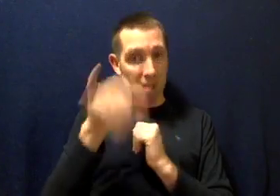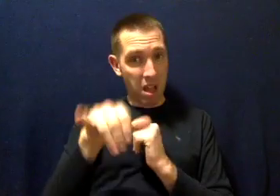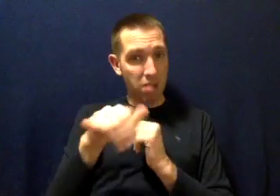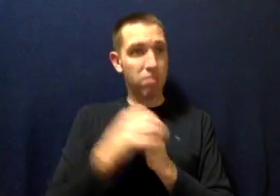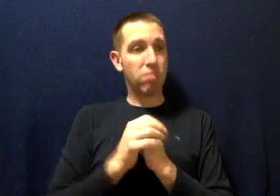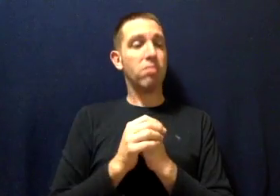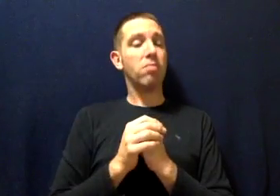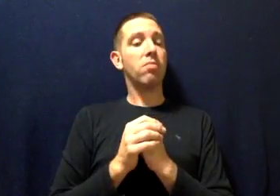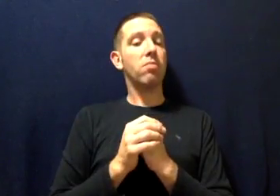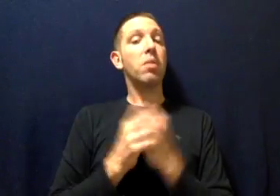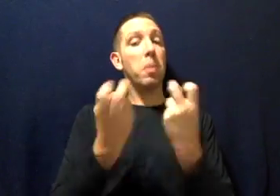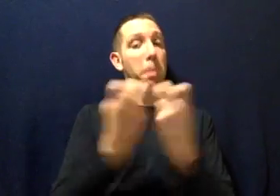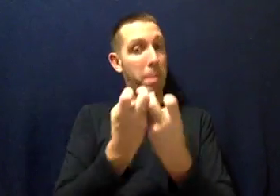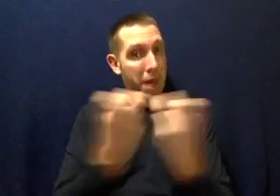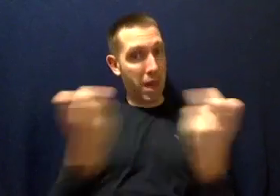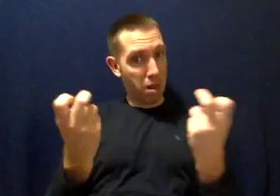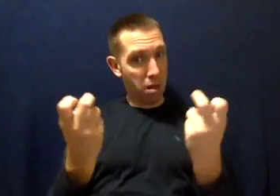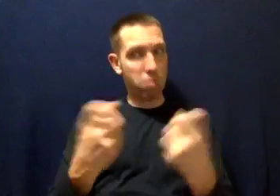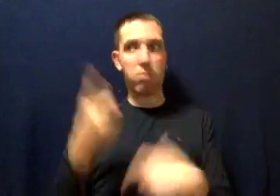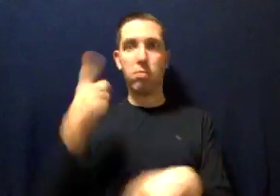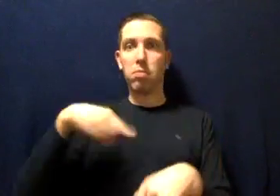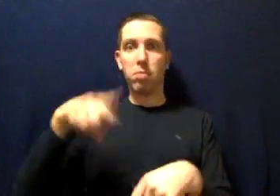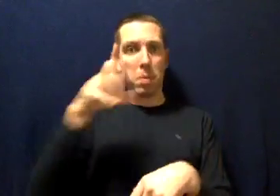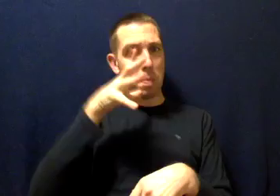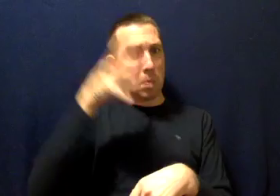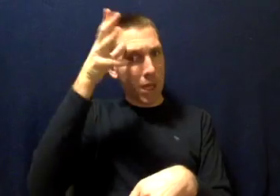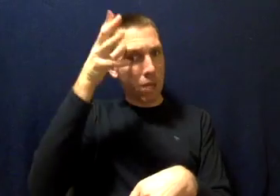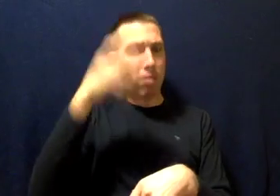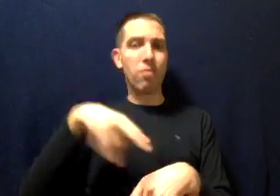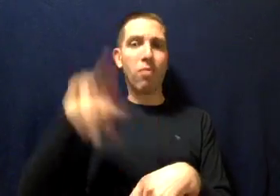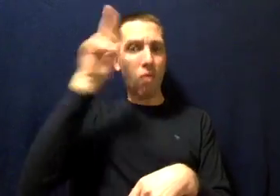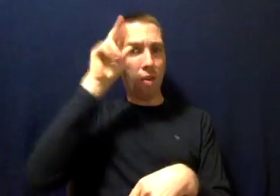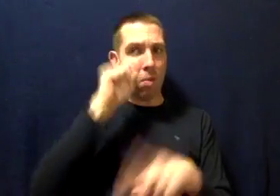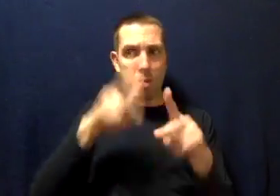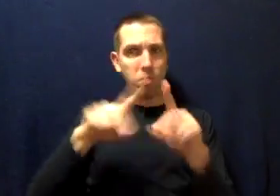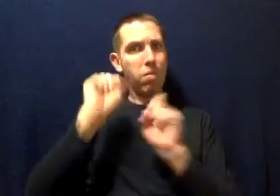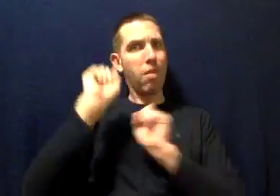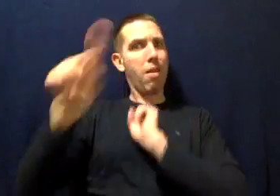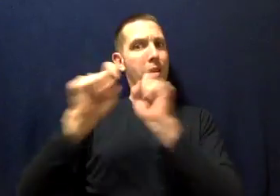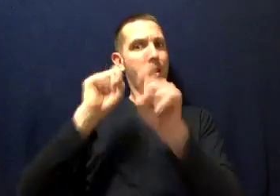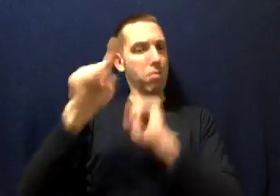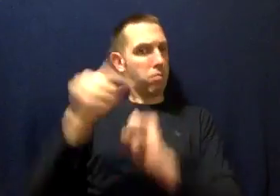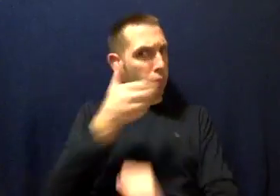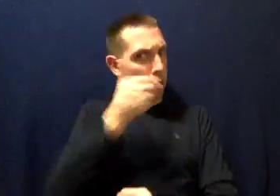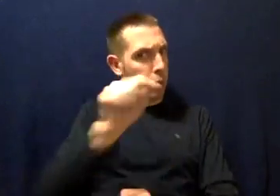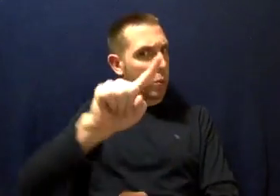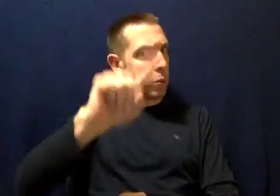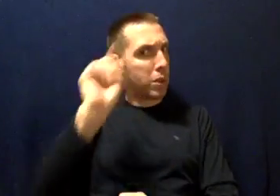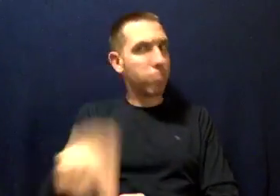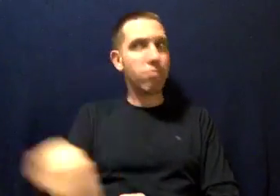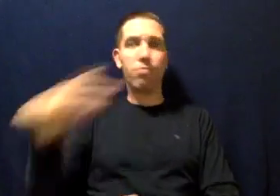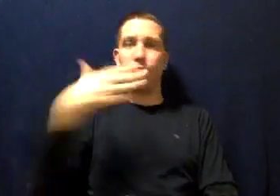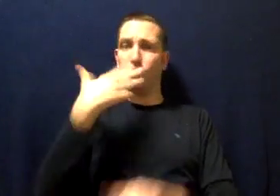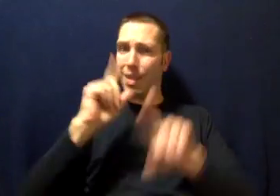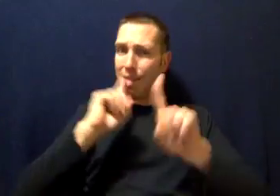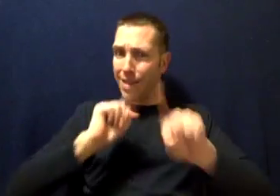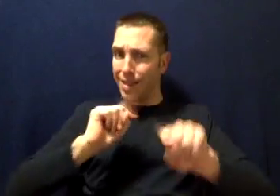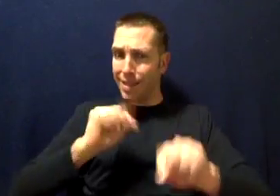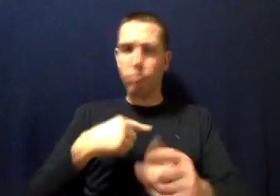Later, there was a Q&A where the audience could ask the speakers questions. The questions AND answers were great.